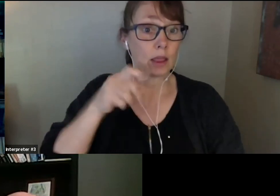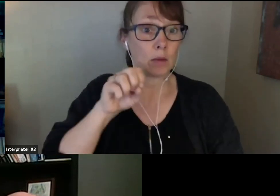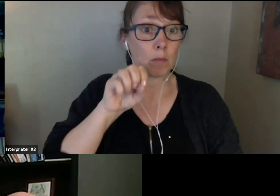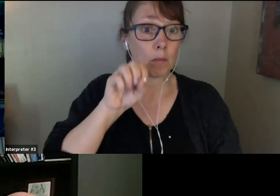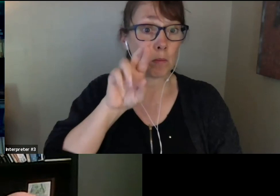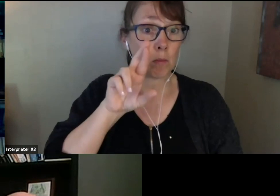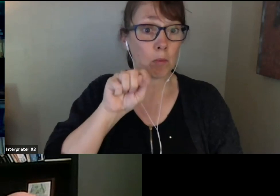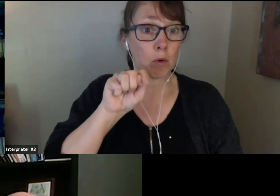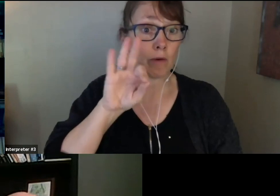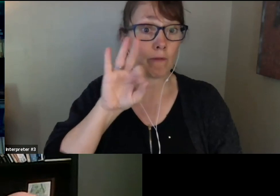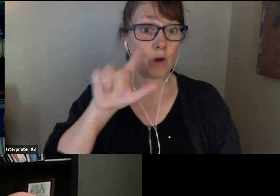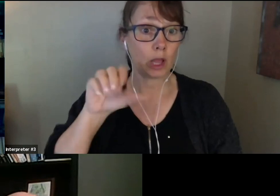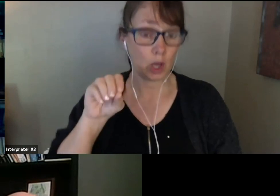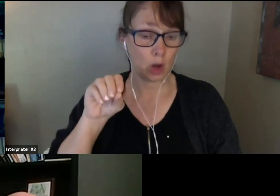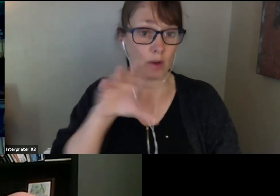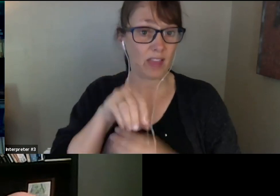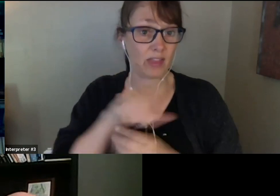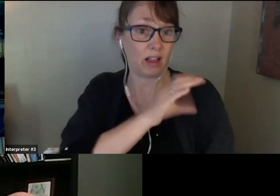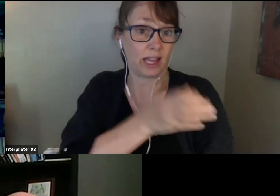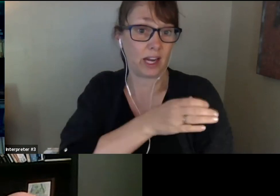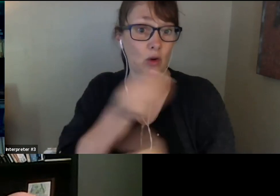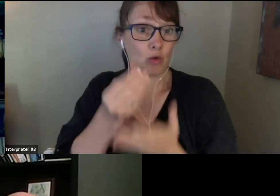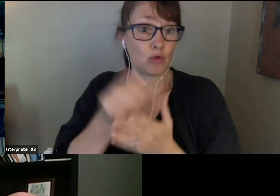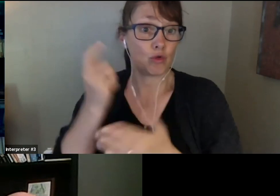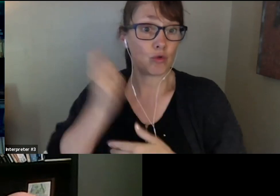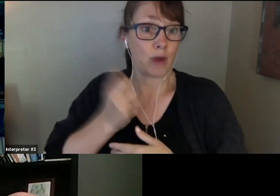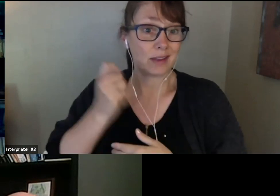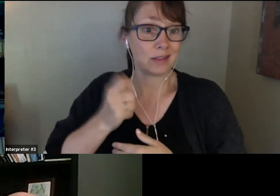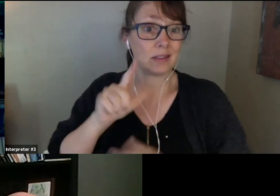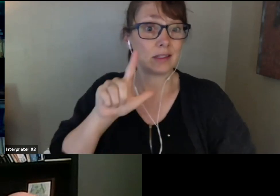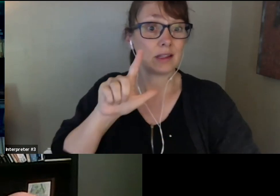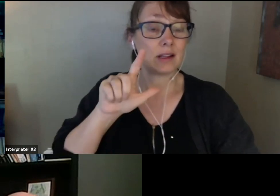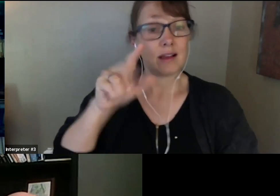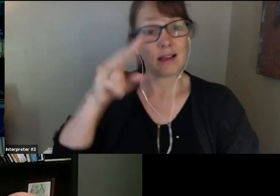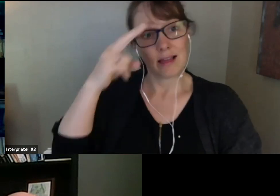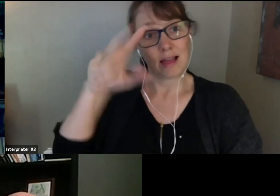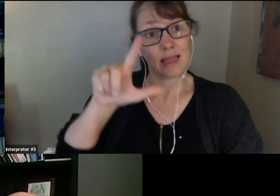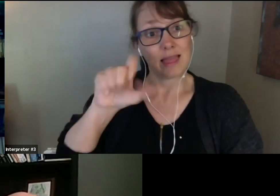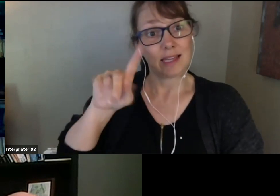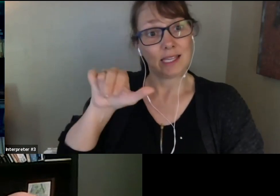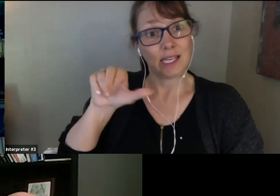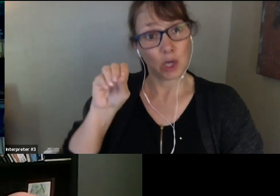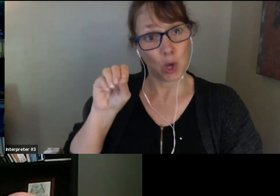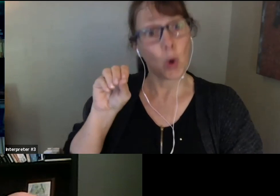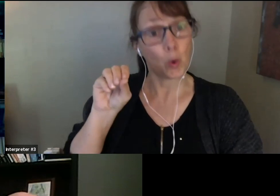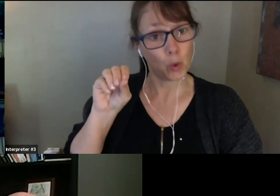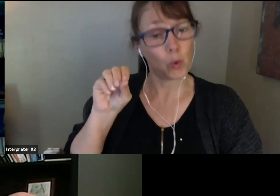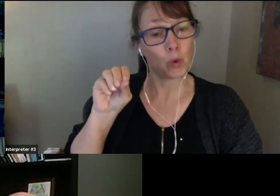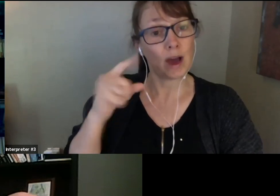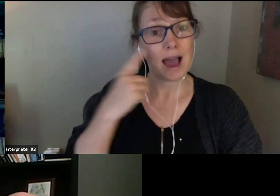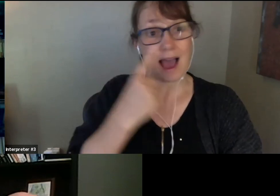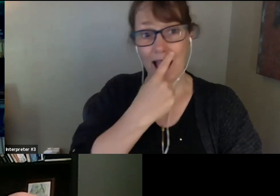in the last decade is the Latino Eye Disease Study, which is an enormous multi-center study